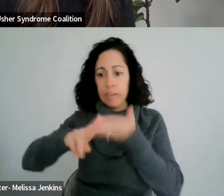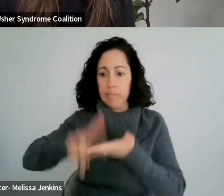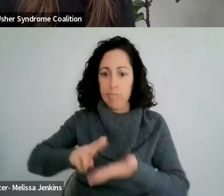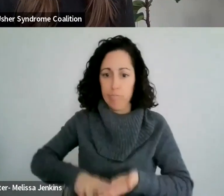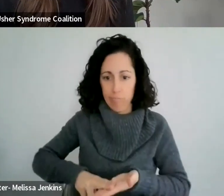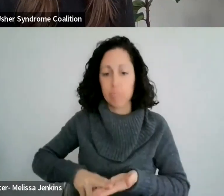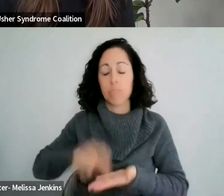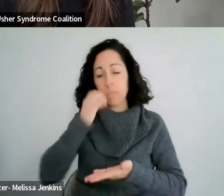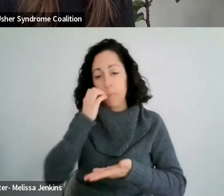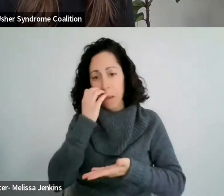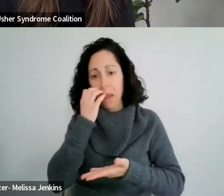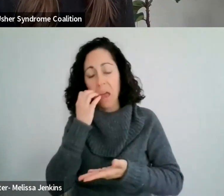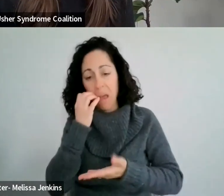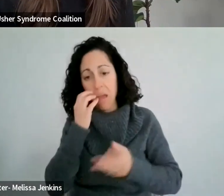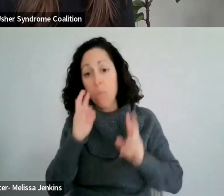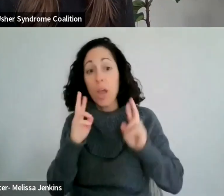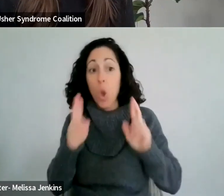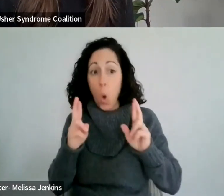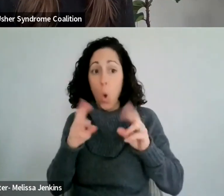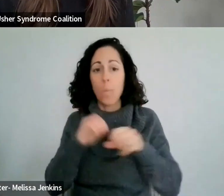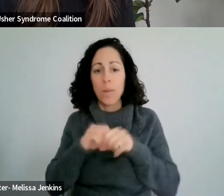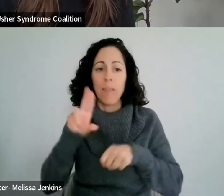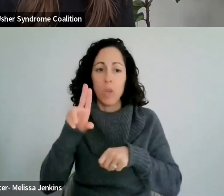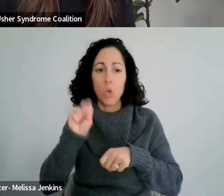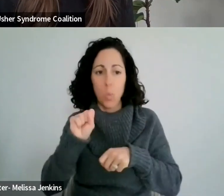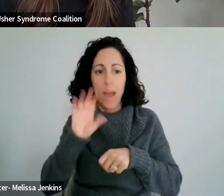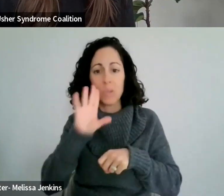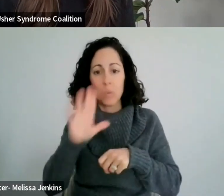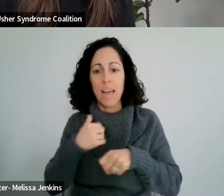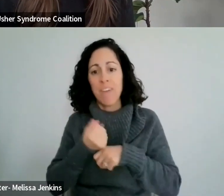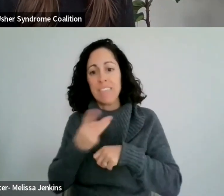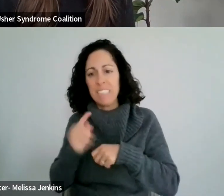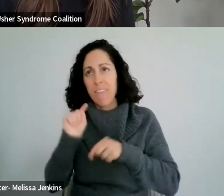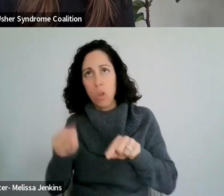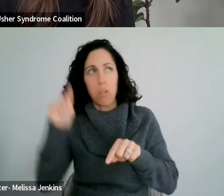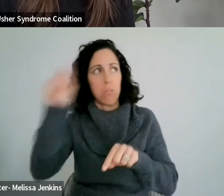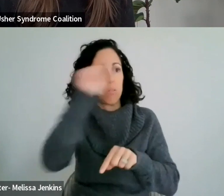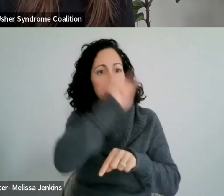We do hope to have quite a few in America. So do watch our webpage for updates.